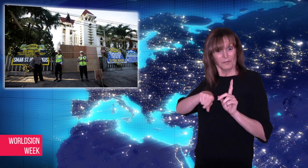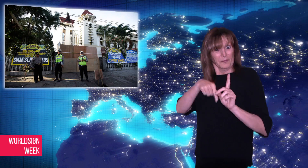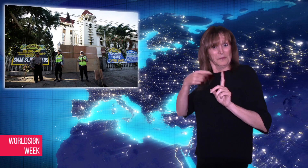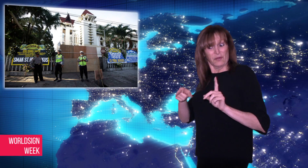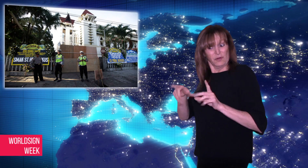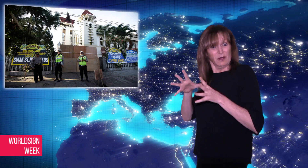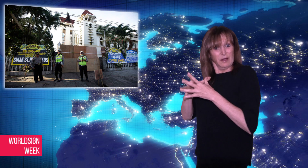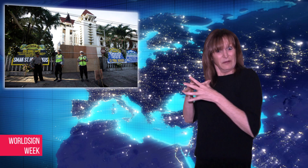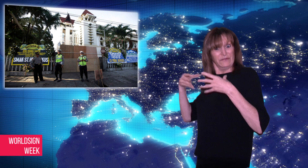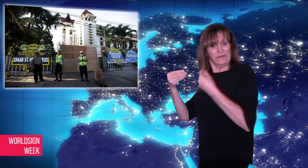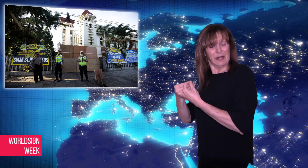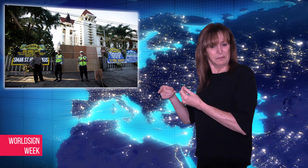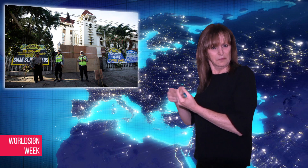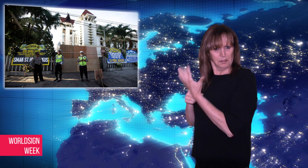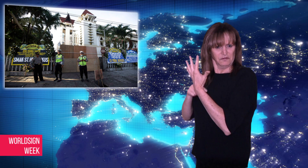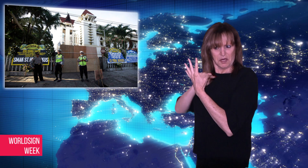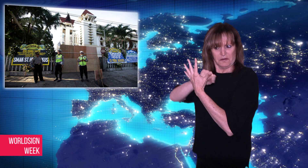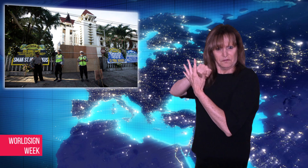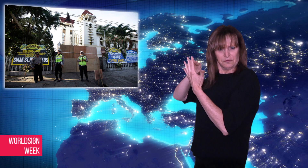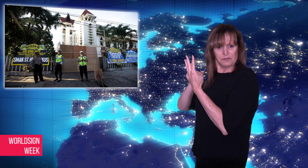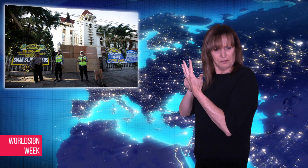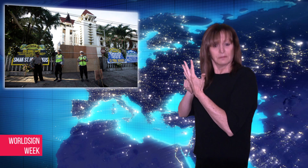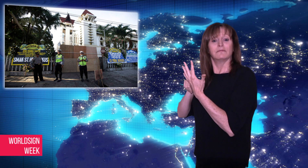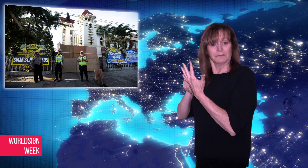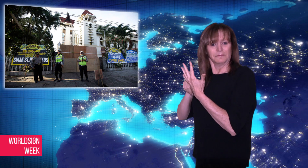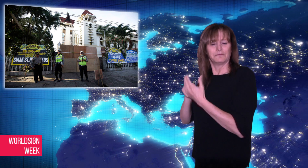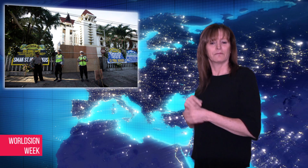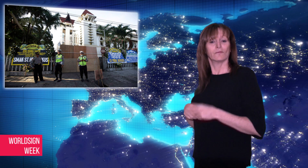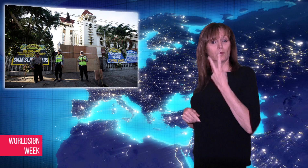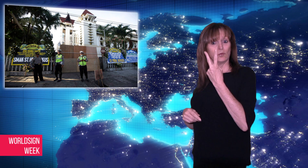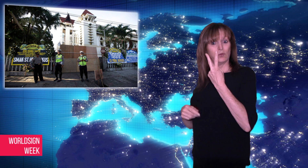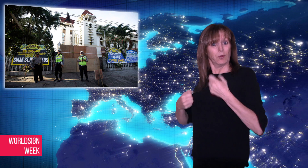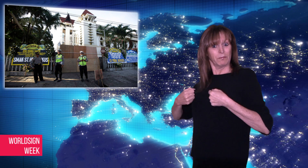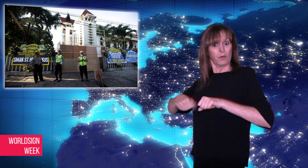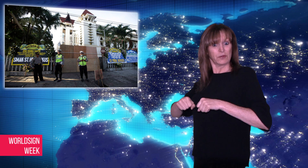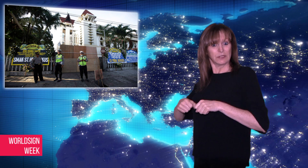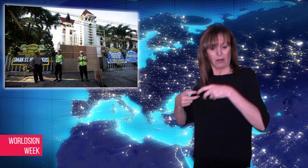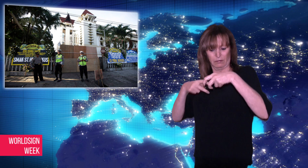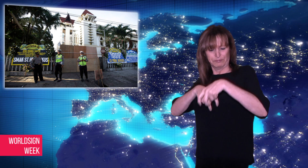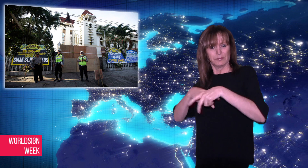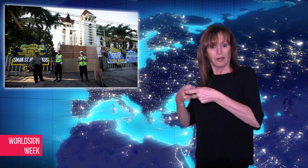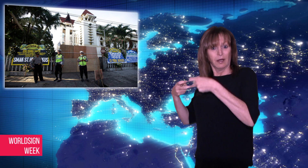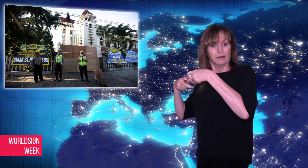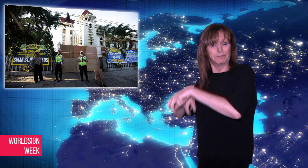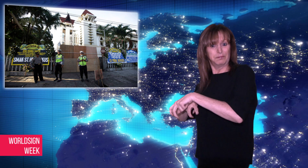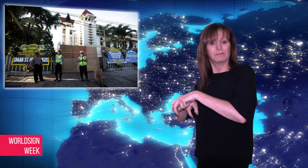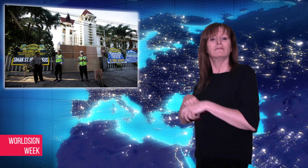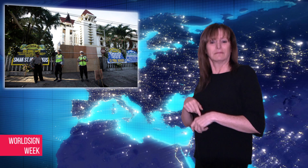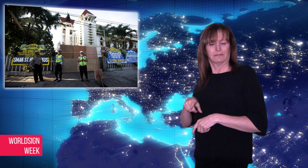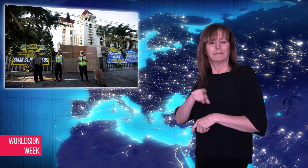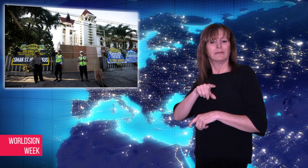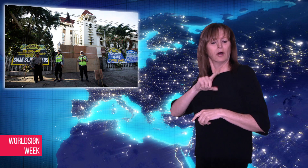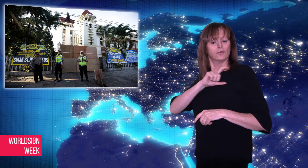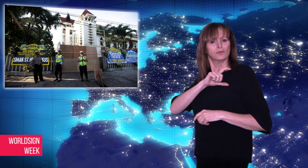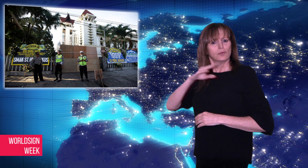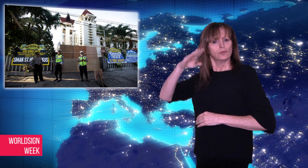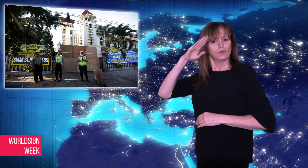Then, another family of five rode on two motorcycles to the security